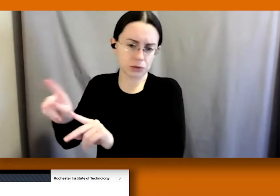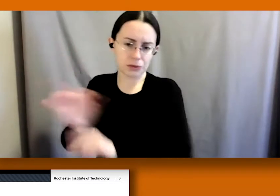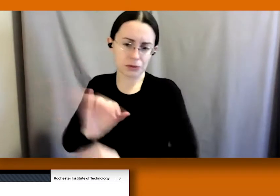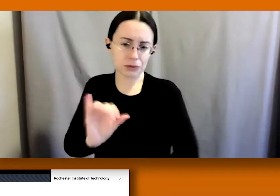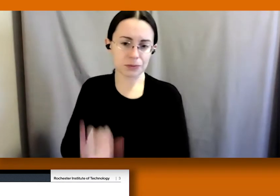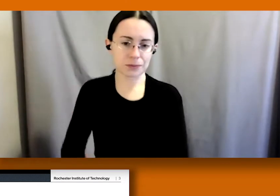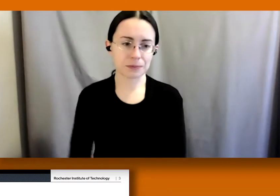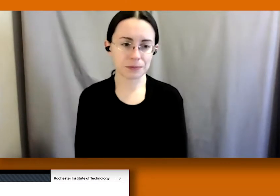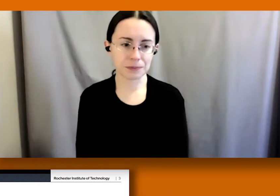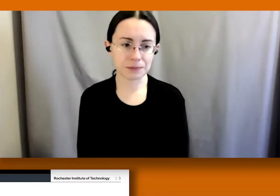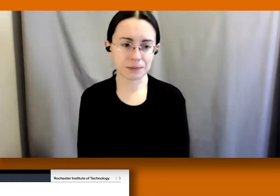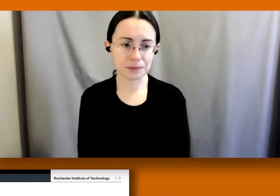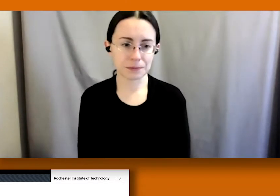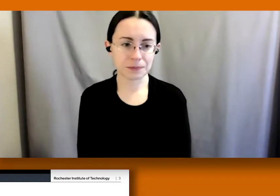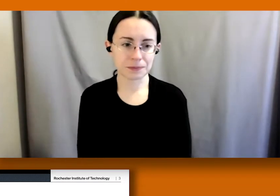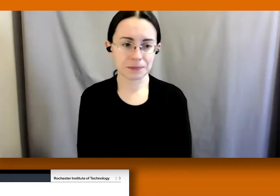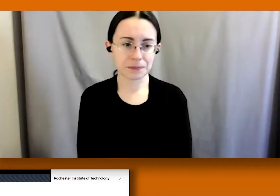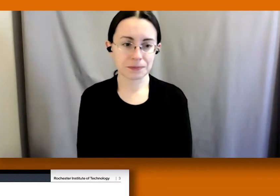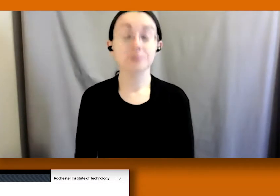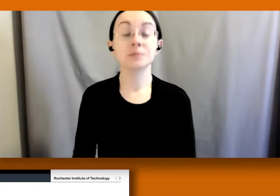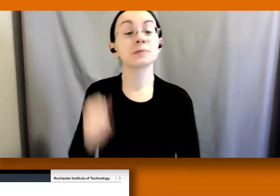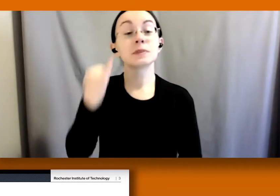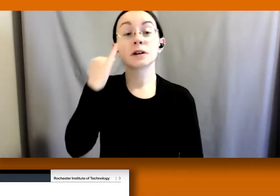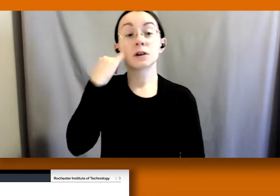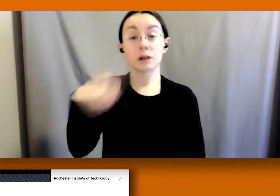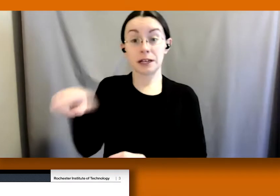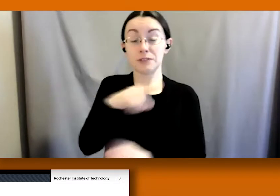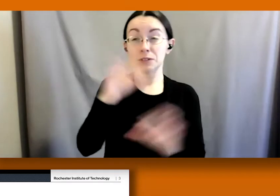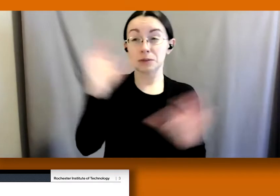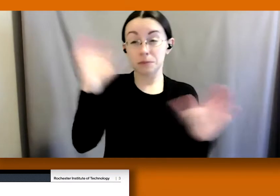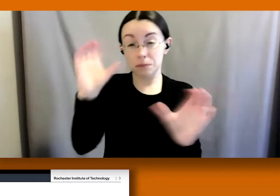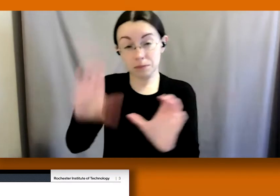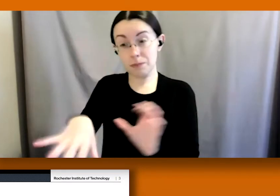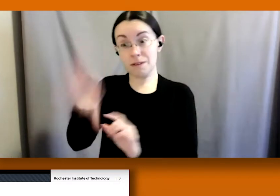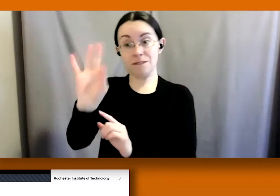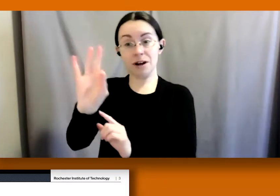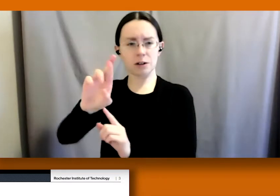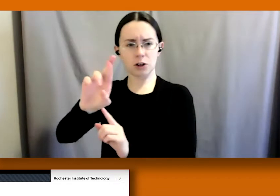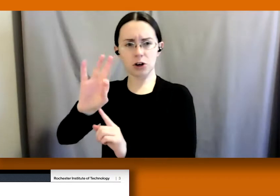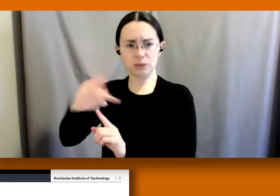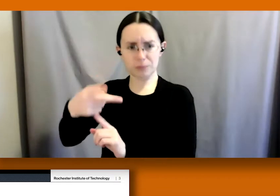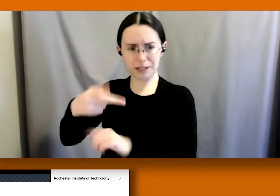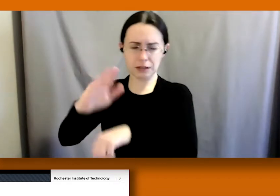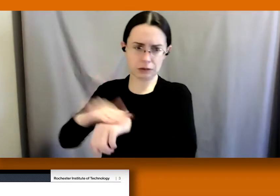If you find a solicitation, um, and you have a pretty good idea for what you want